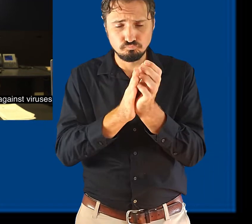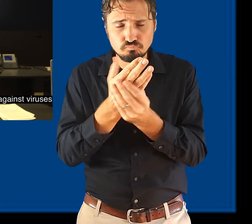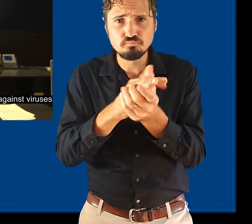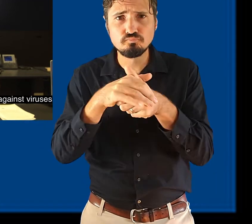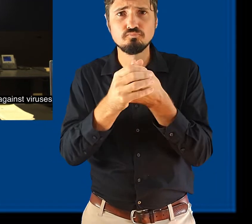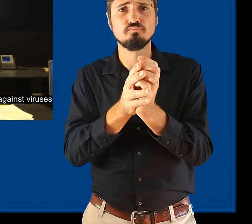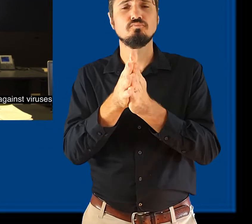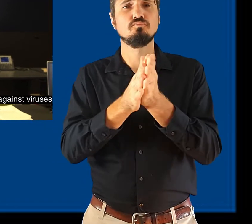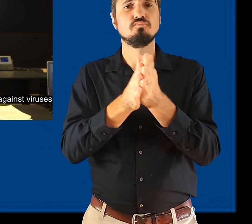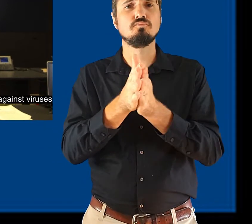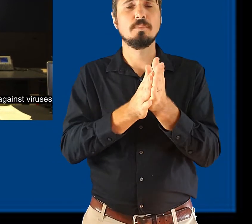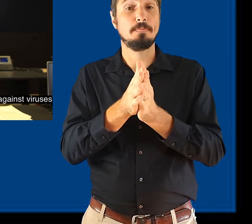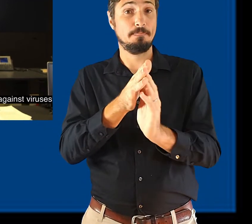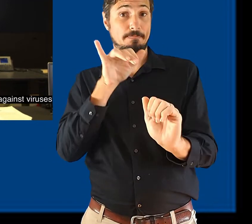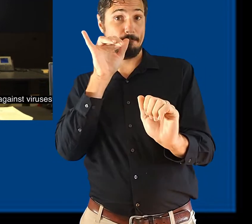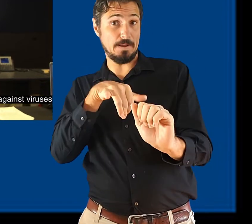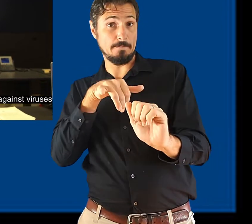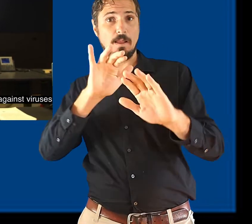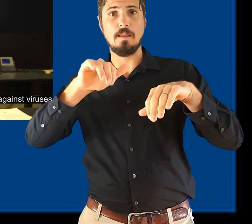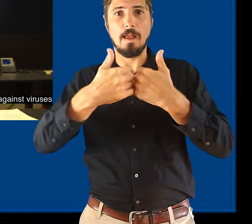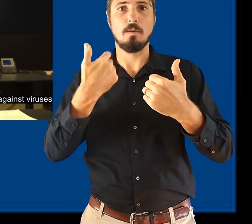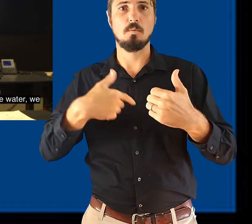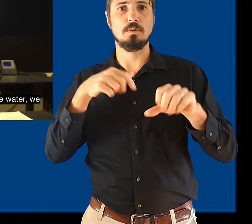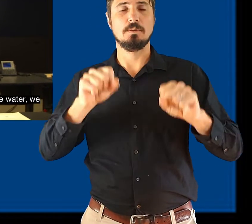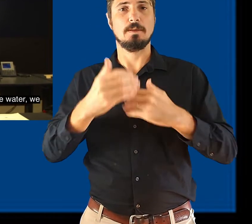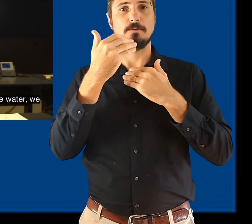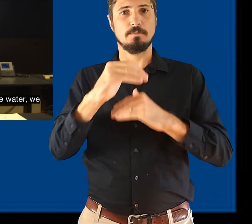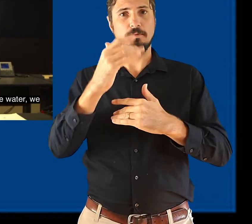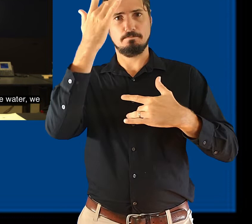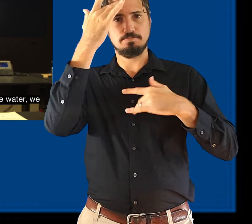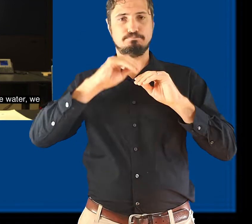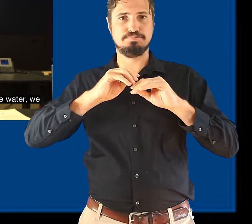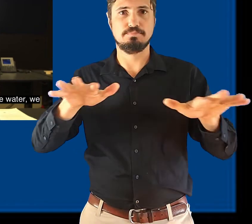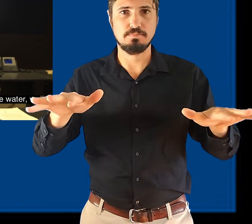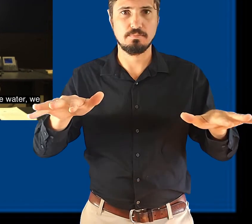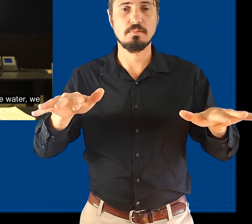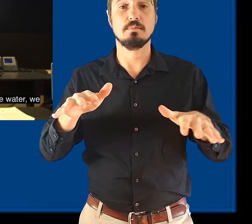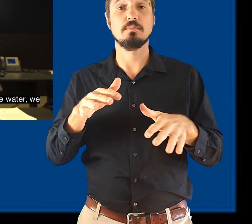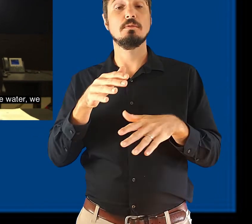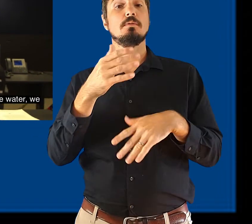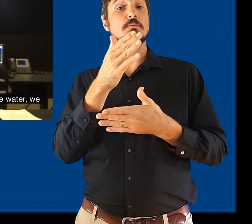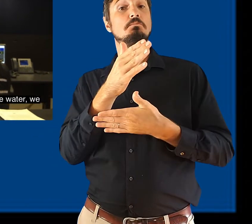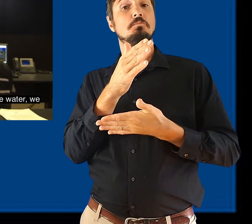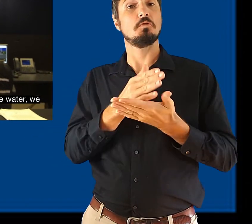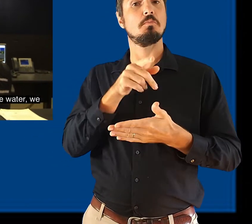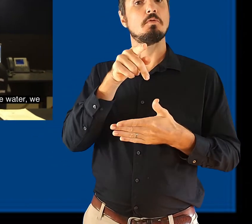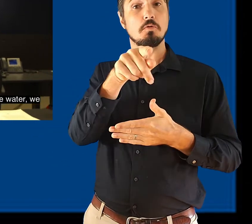For some of you folks who are returning to work but don’t have access to potable water, we require a hand washing station.